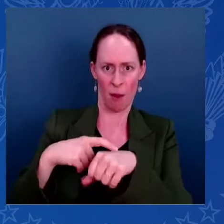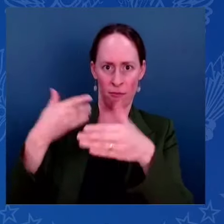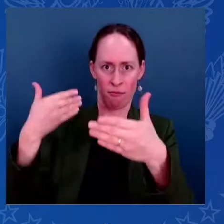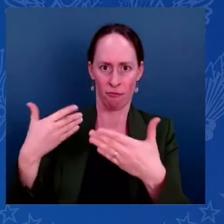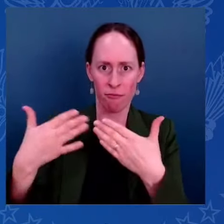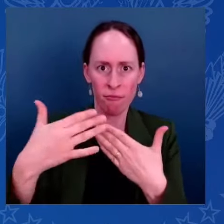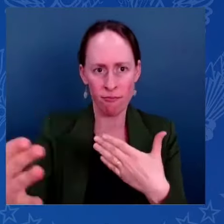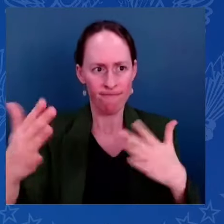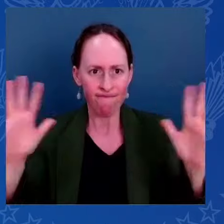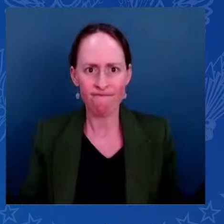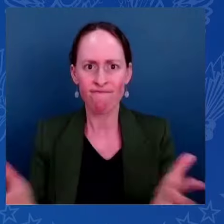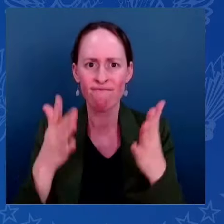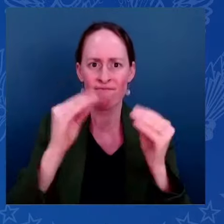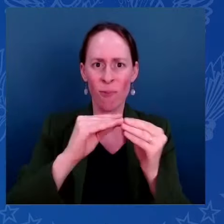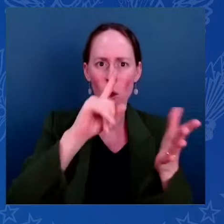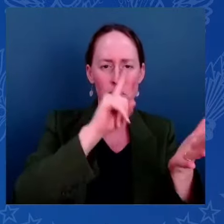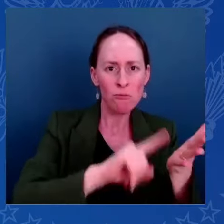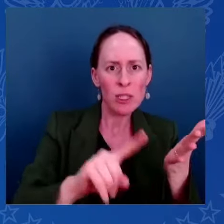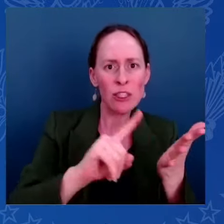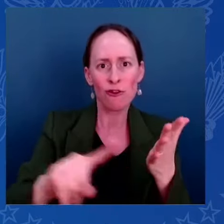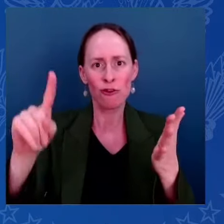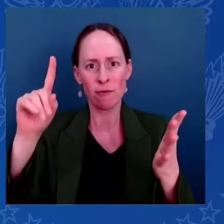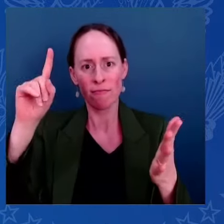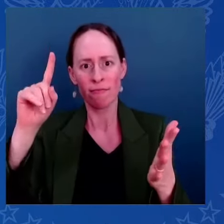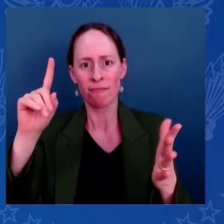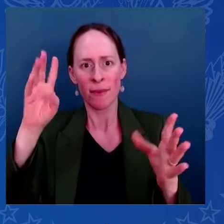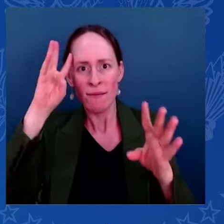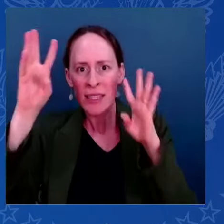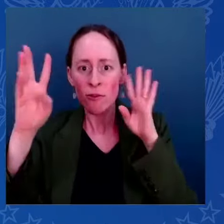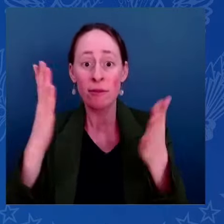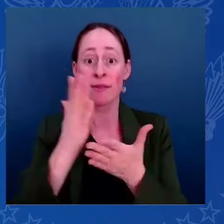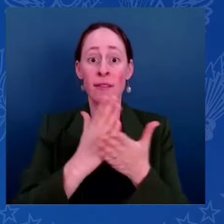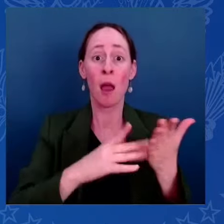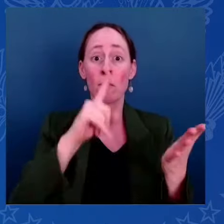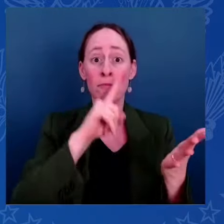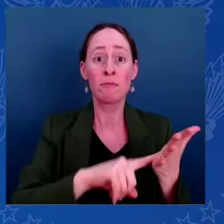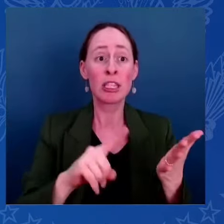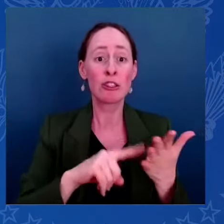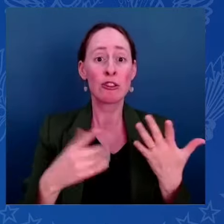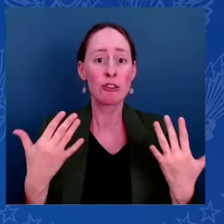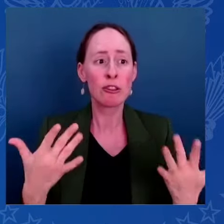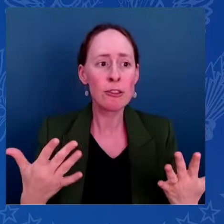and new efforts on childhood cancers. We're also focused on helping fence-line communities